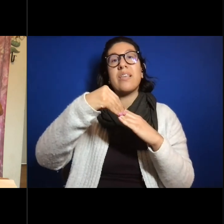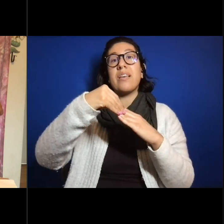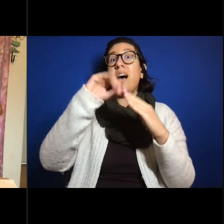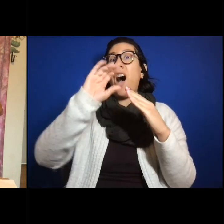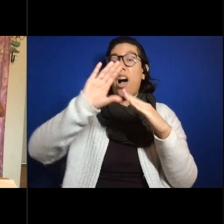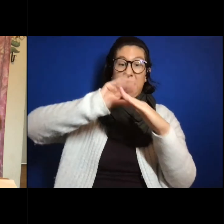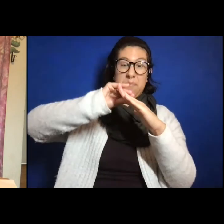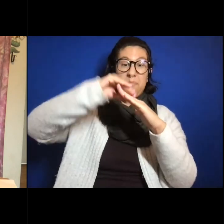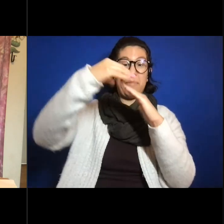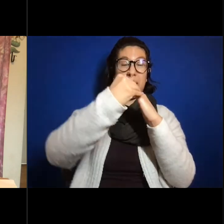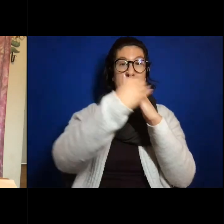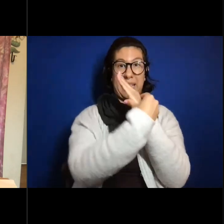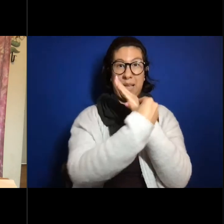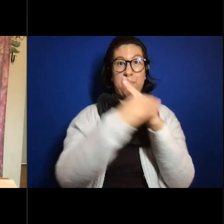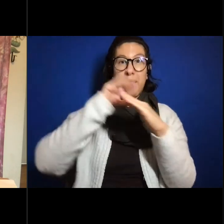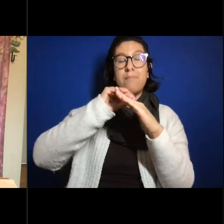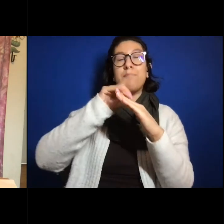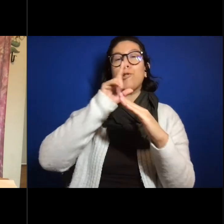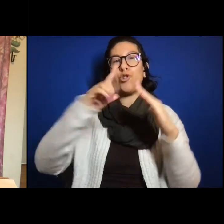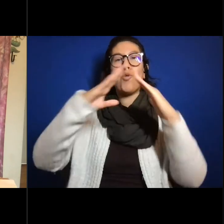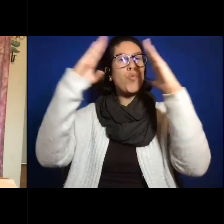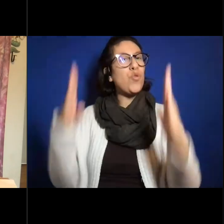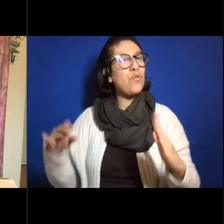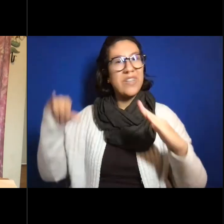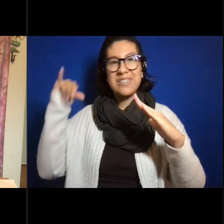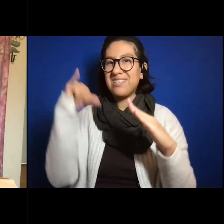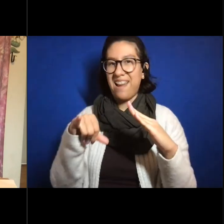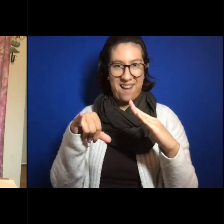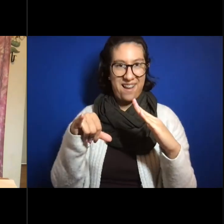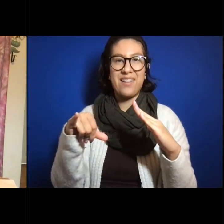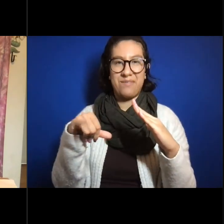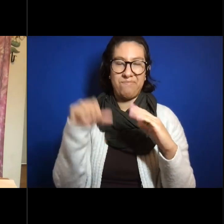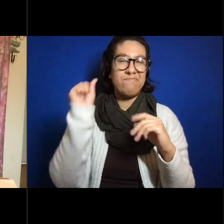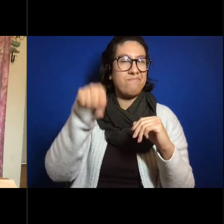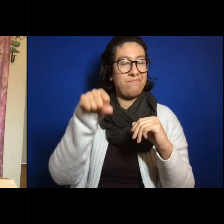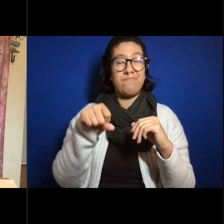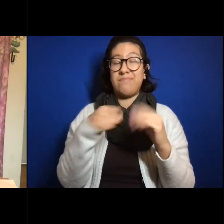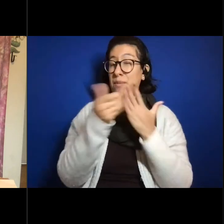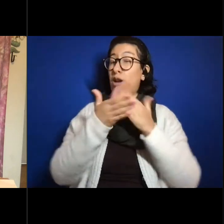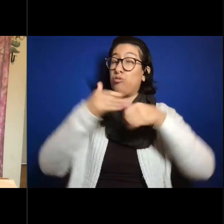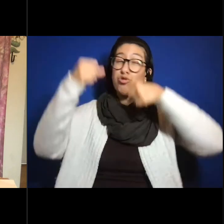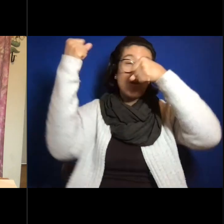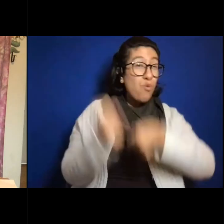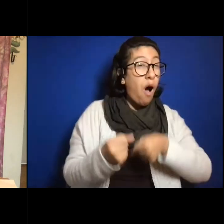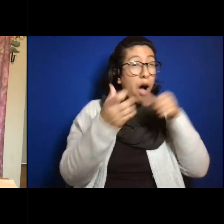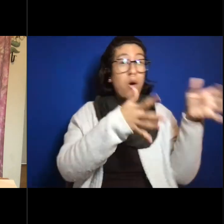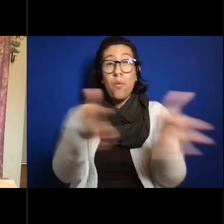of a house from flying off, even in very, very strong winds. So I'm doing the same thing here.